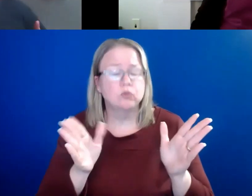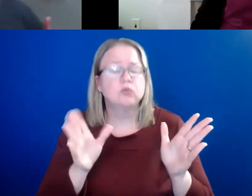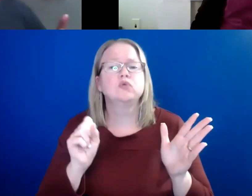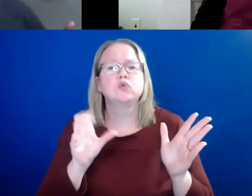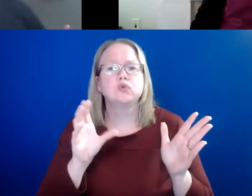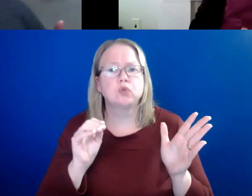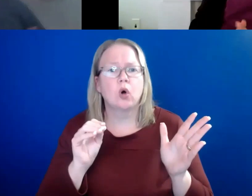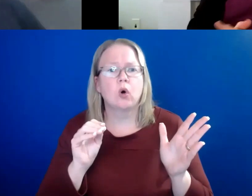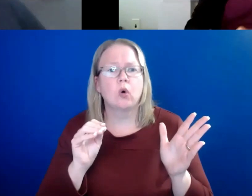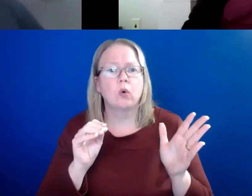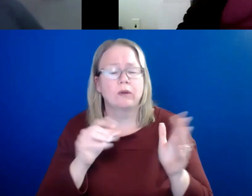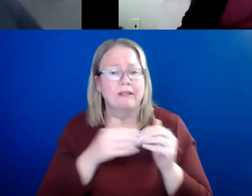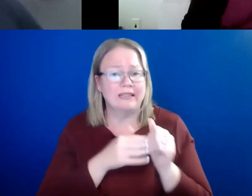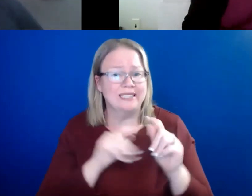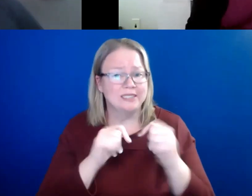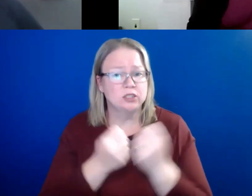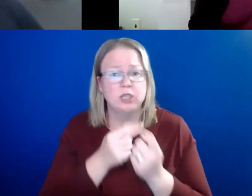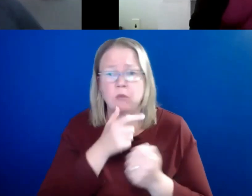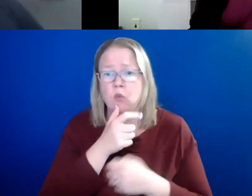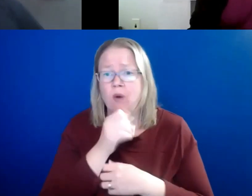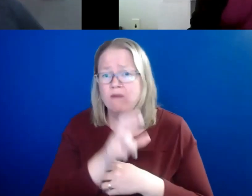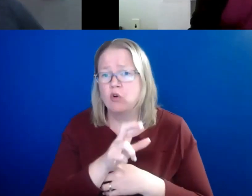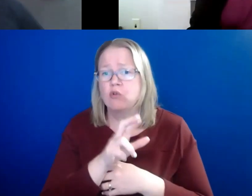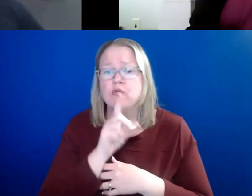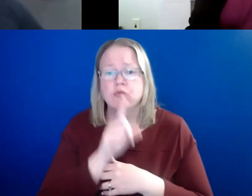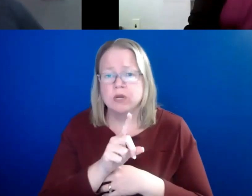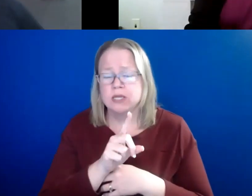team , whoever's going to be 13:16:31 responsible for those.